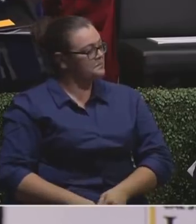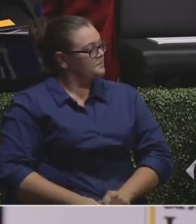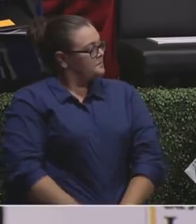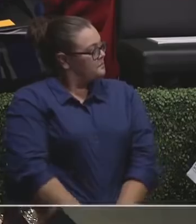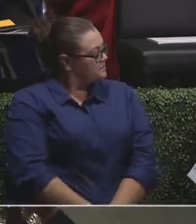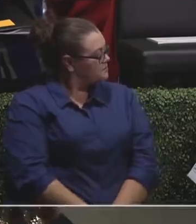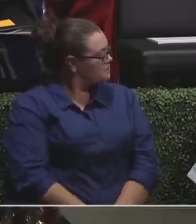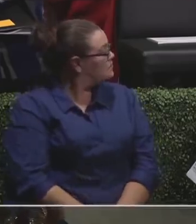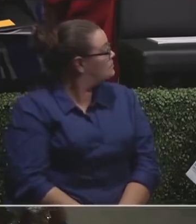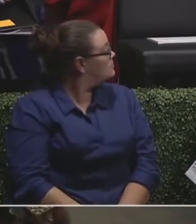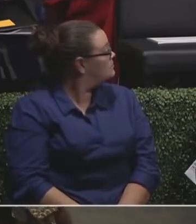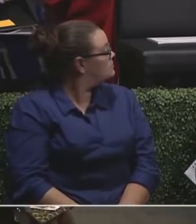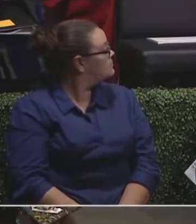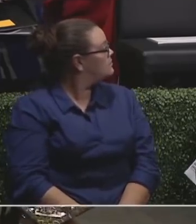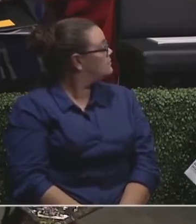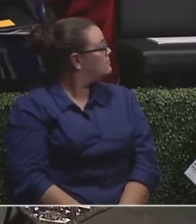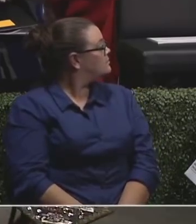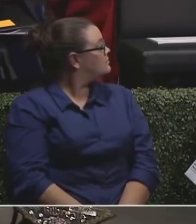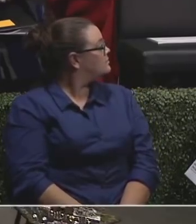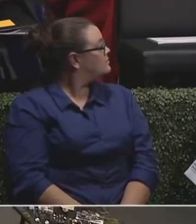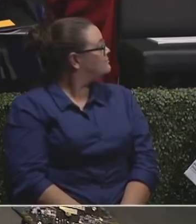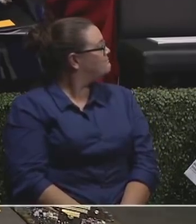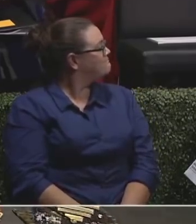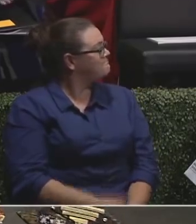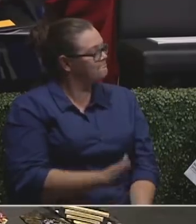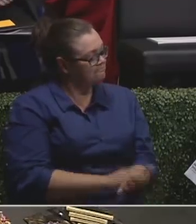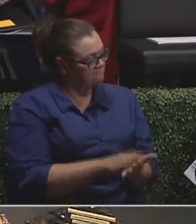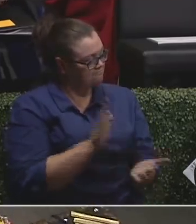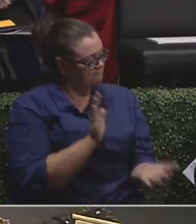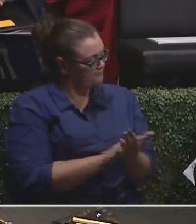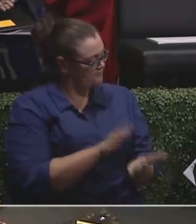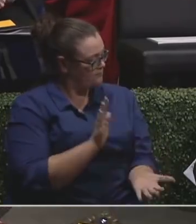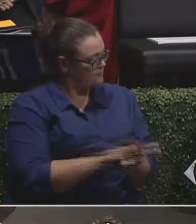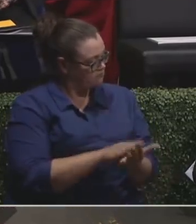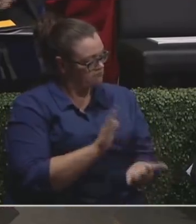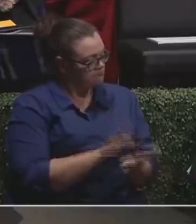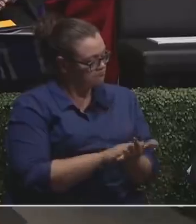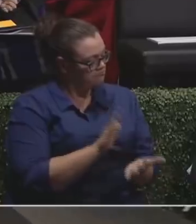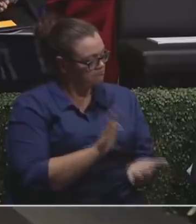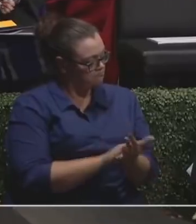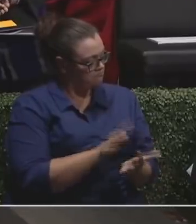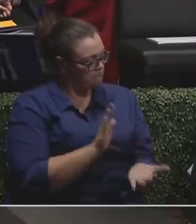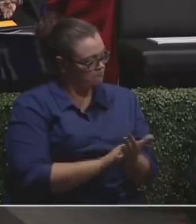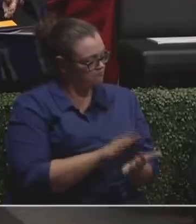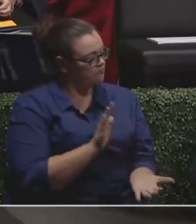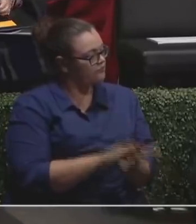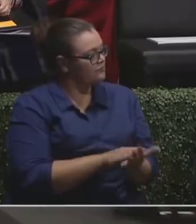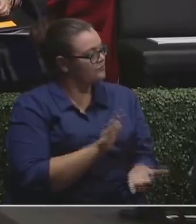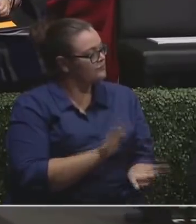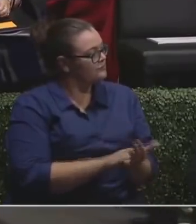CAN AFFECT FOR YOURSELF AND OTHERS. THANK YOU FOR YOUR PASSION AND COMMITMENT TO PUBLIC EDUCATION.